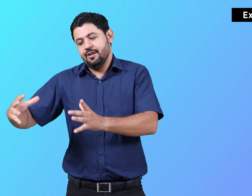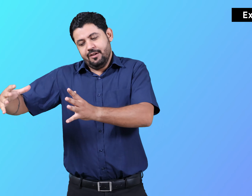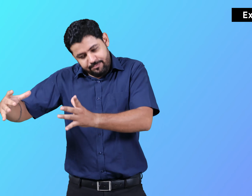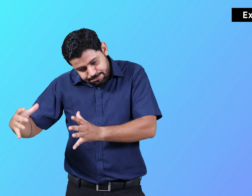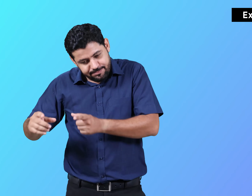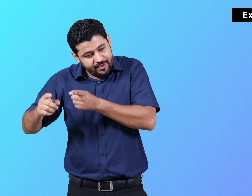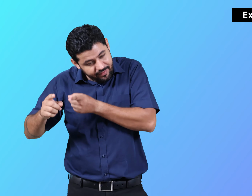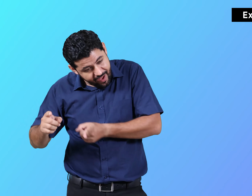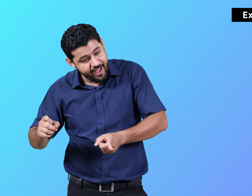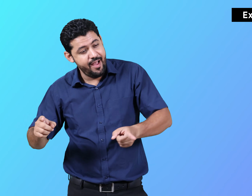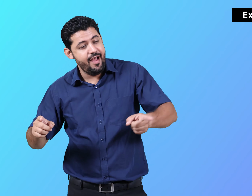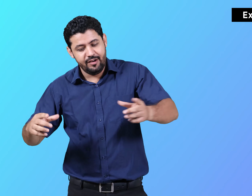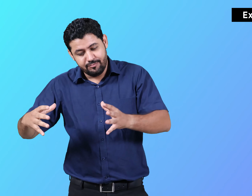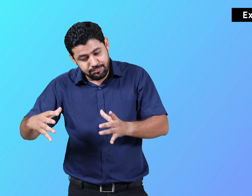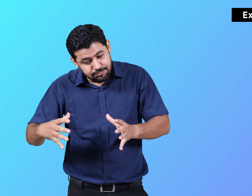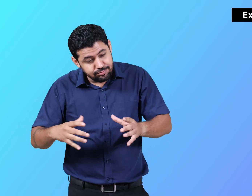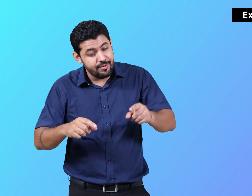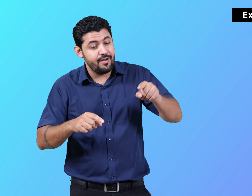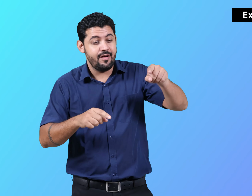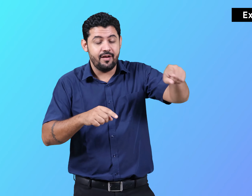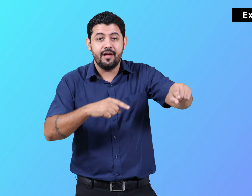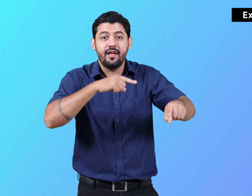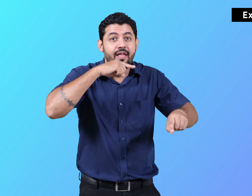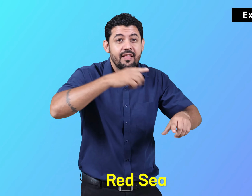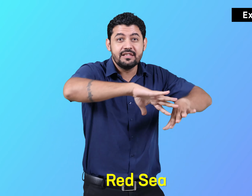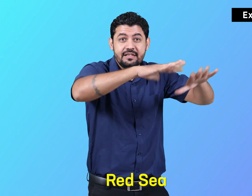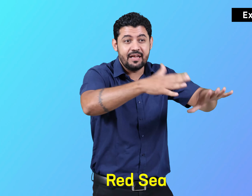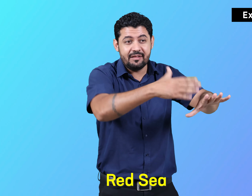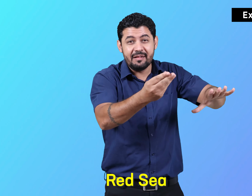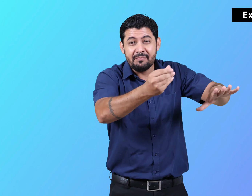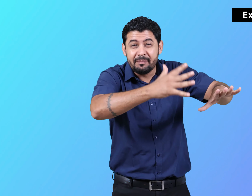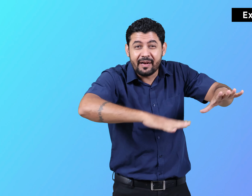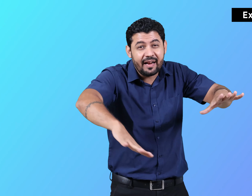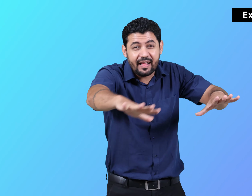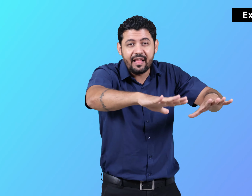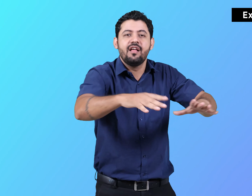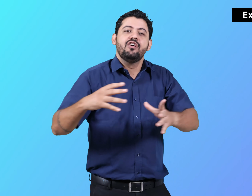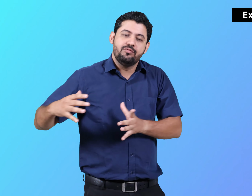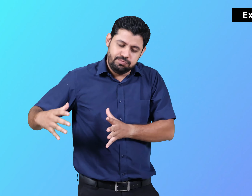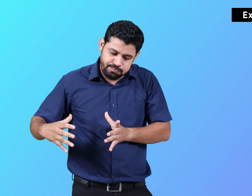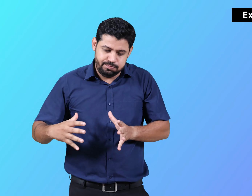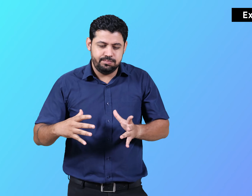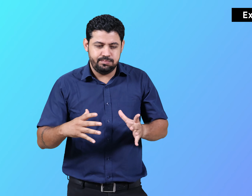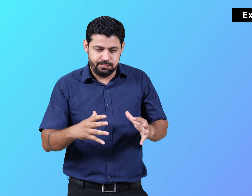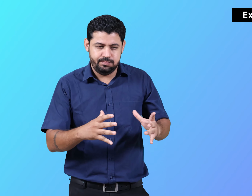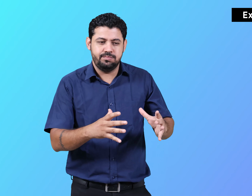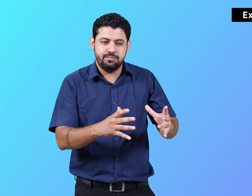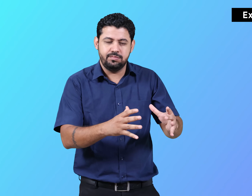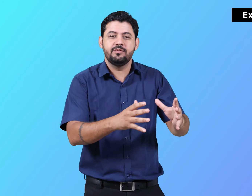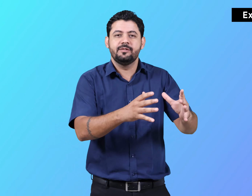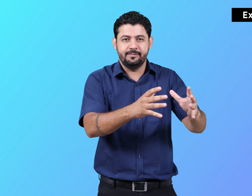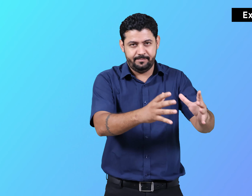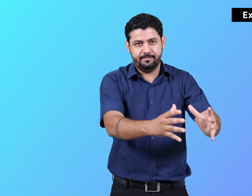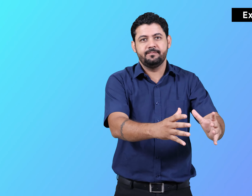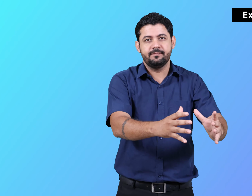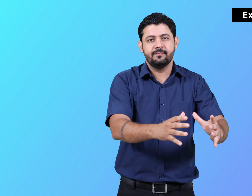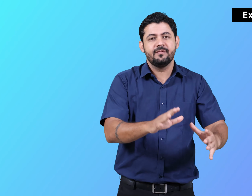So God led them another way through the desert by the Red Sea. The Israelites were prepared for battle when they left Egypt.